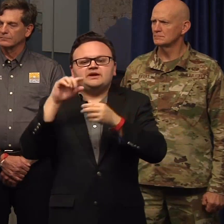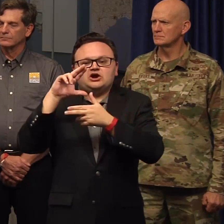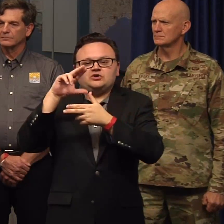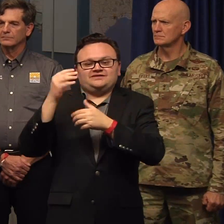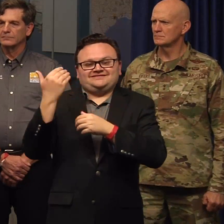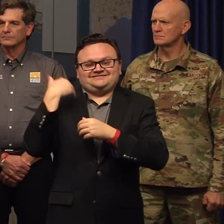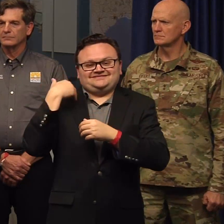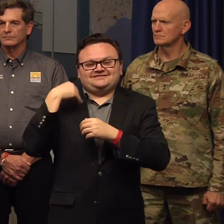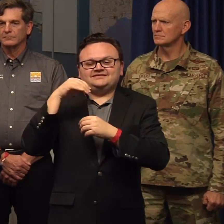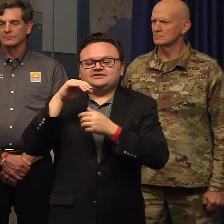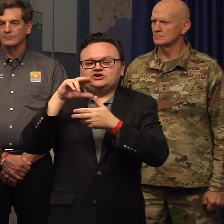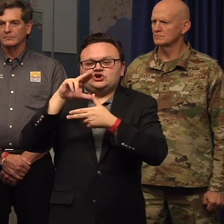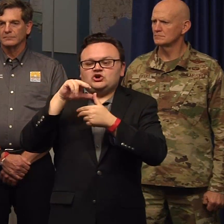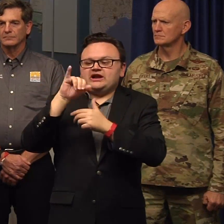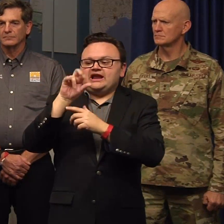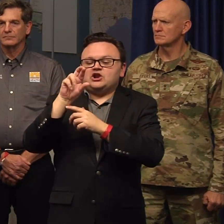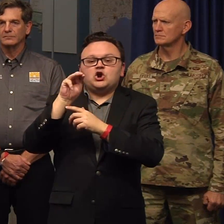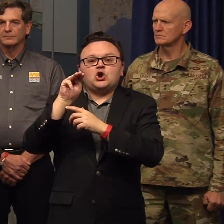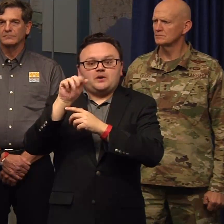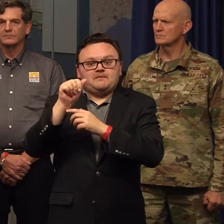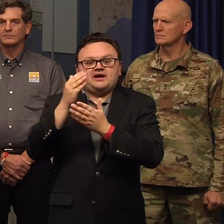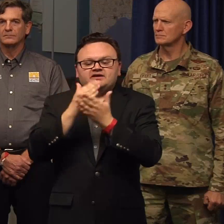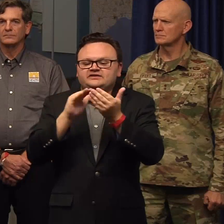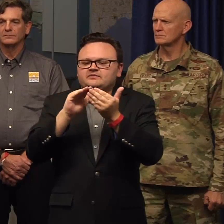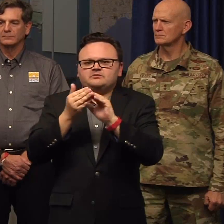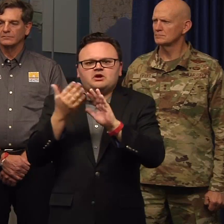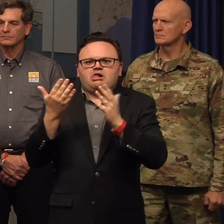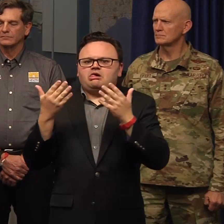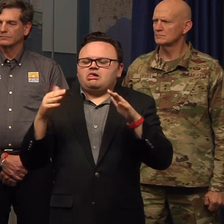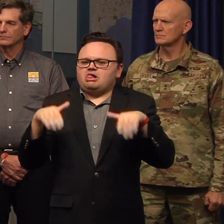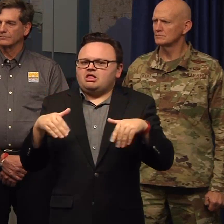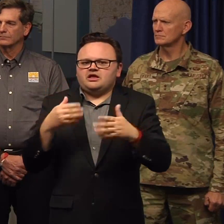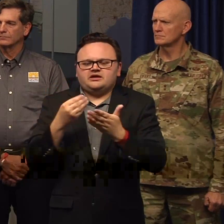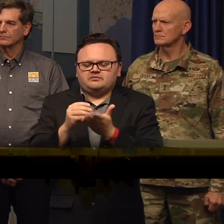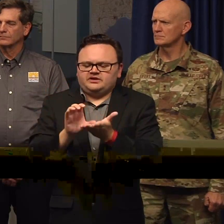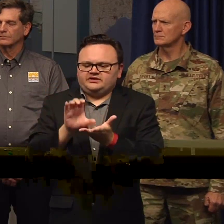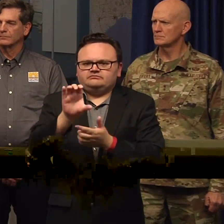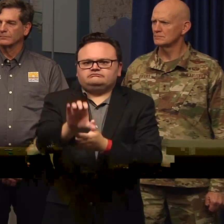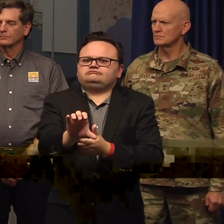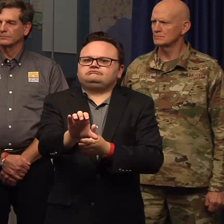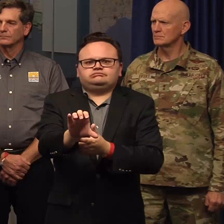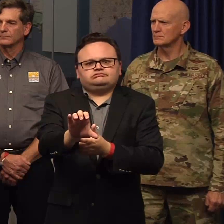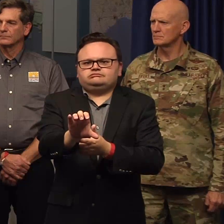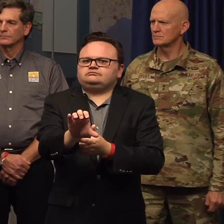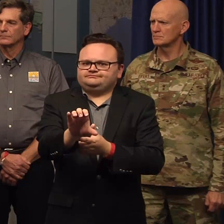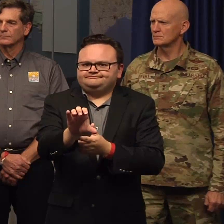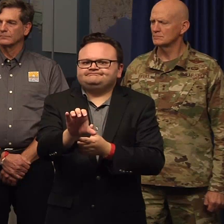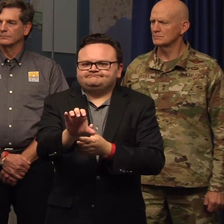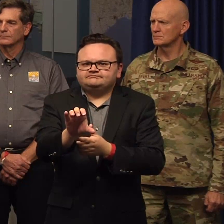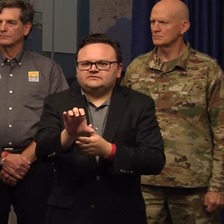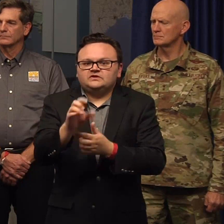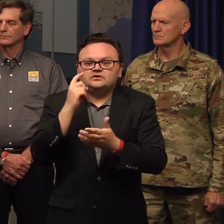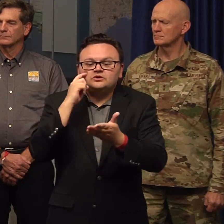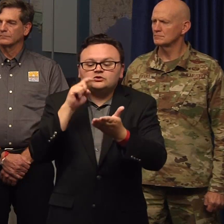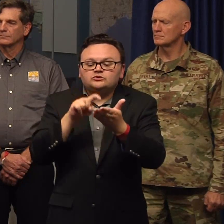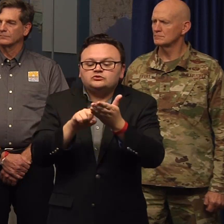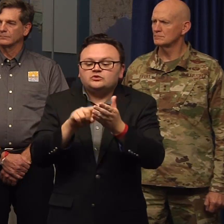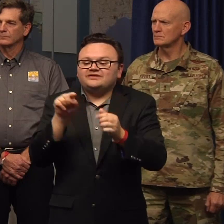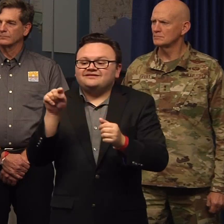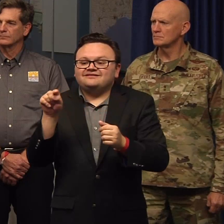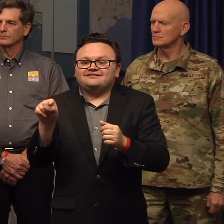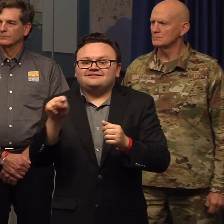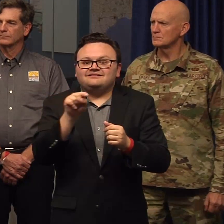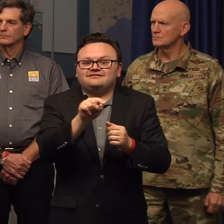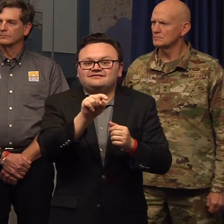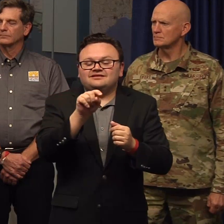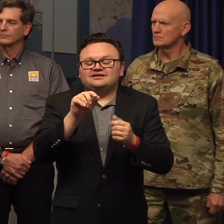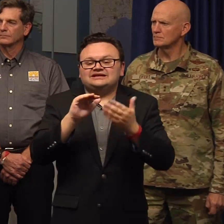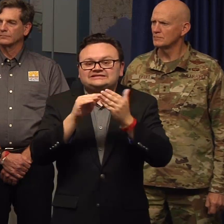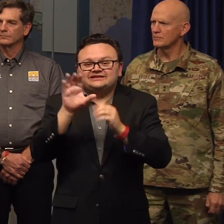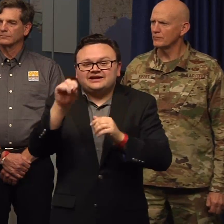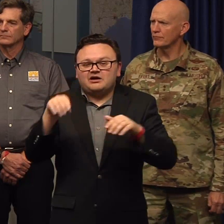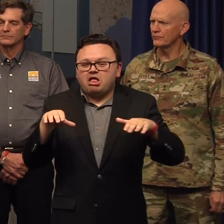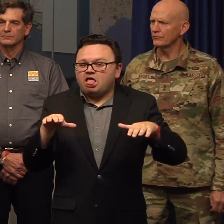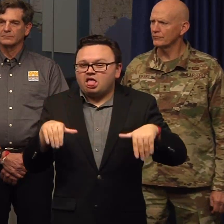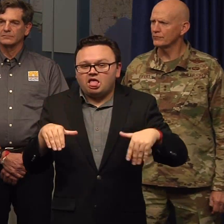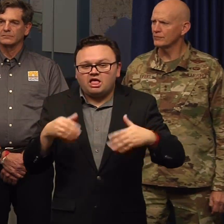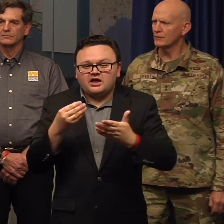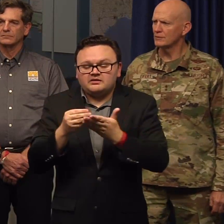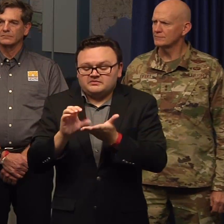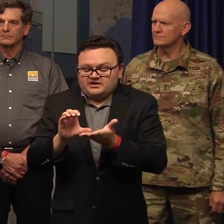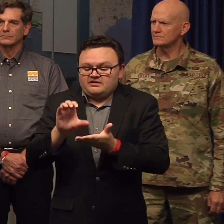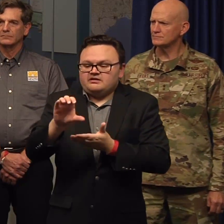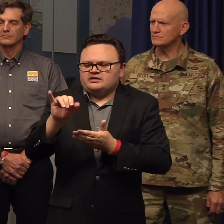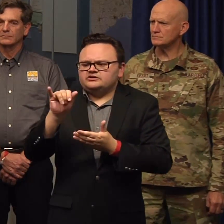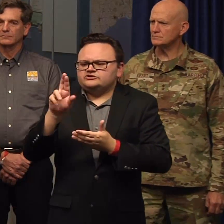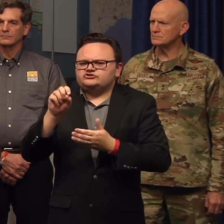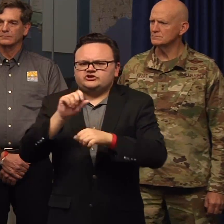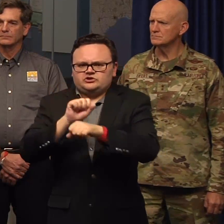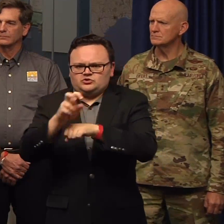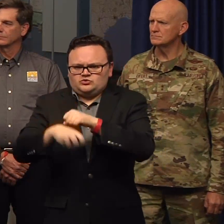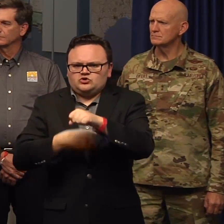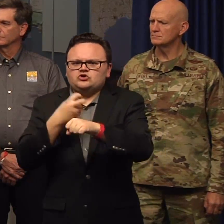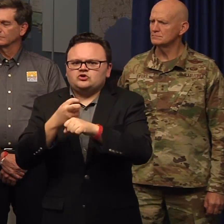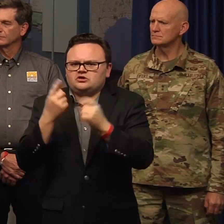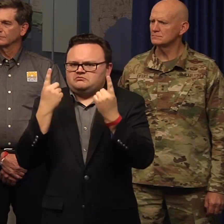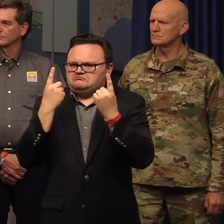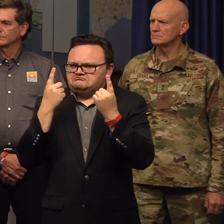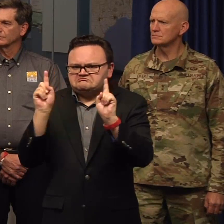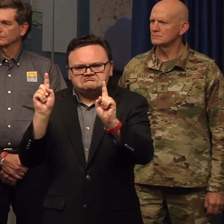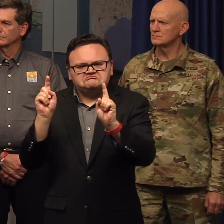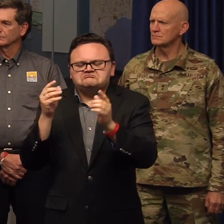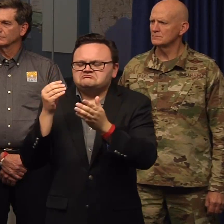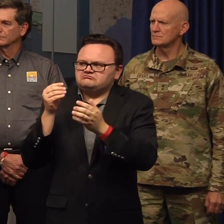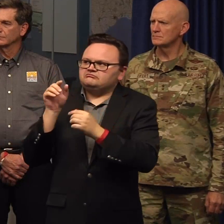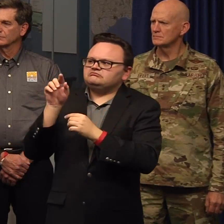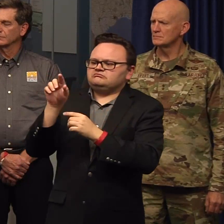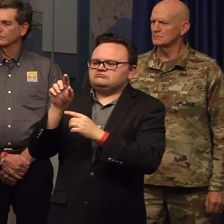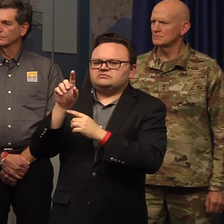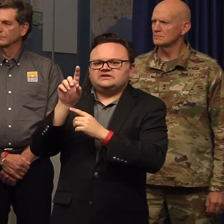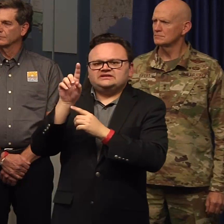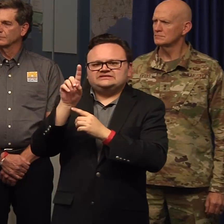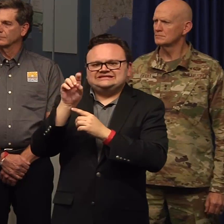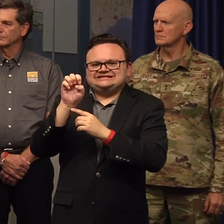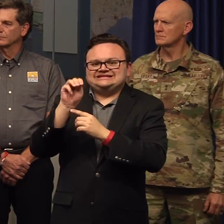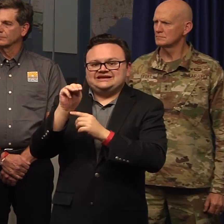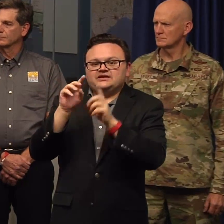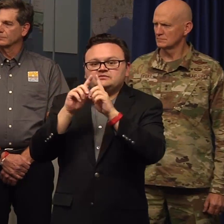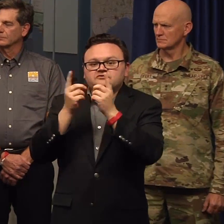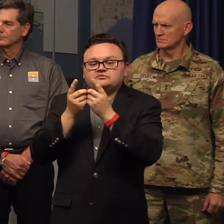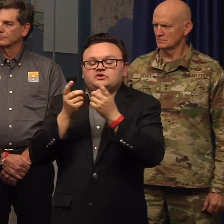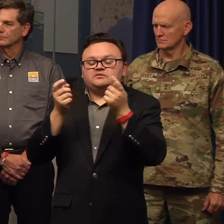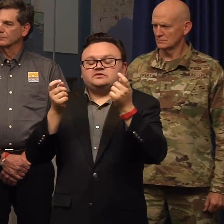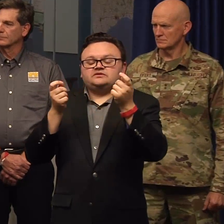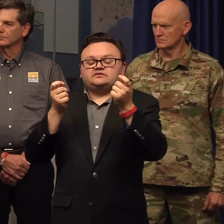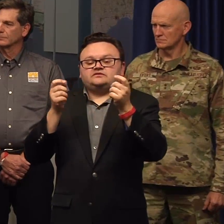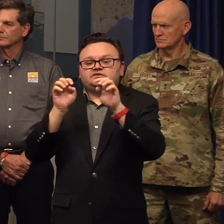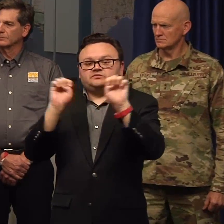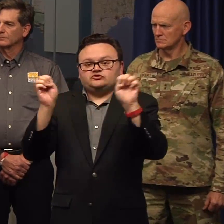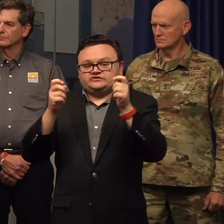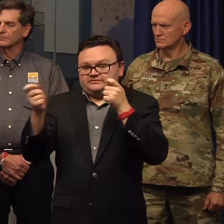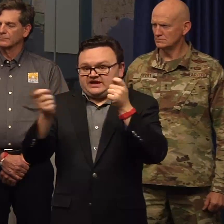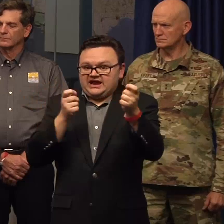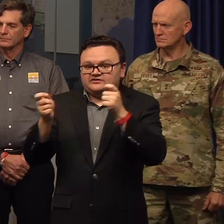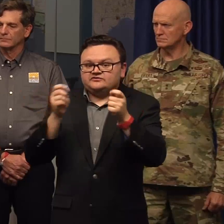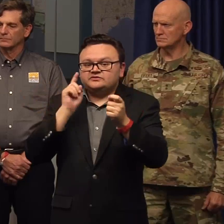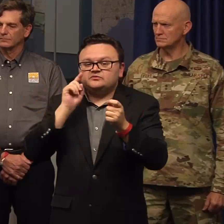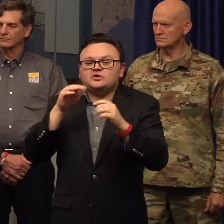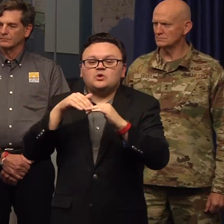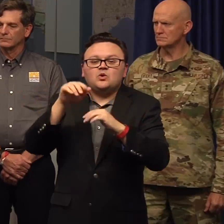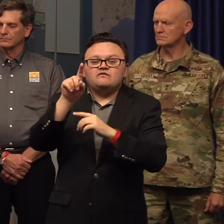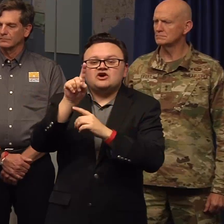EXPLODE THE TESTING .